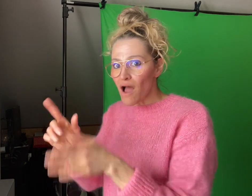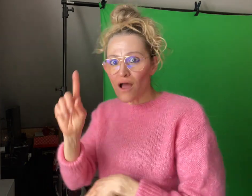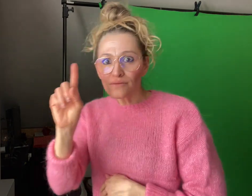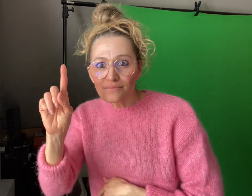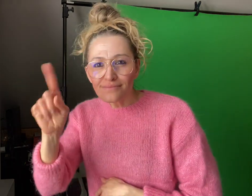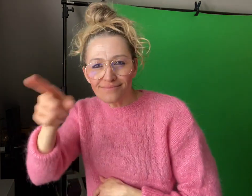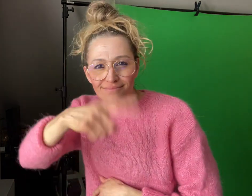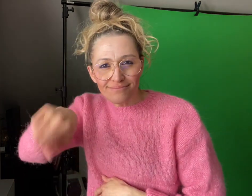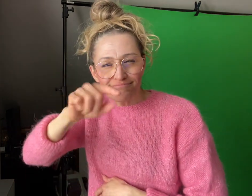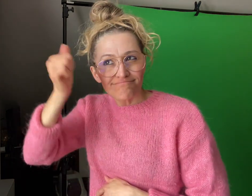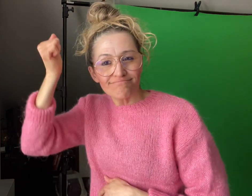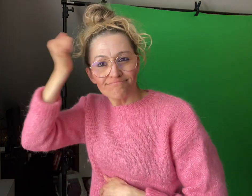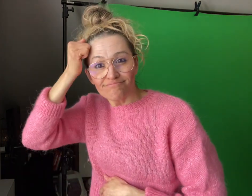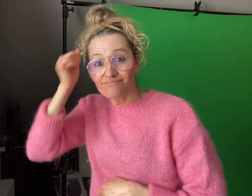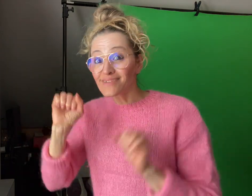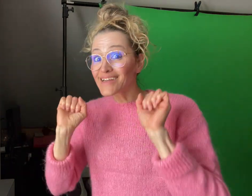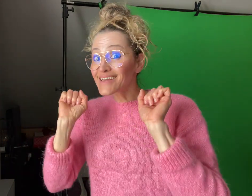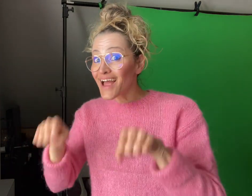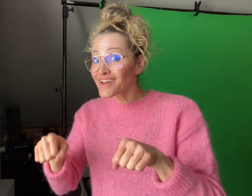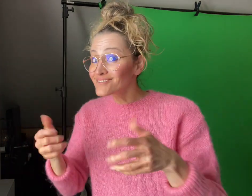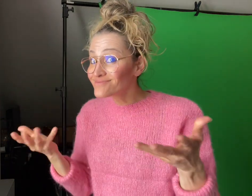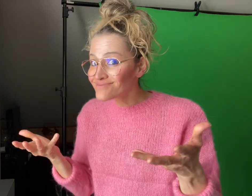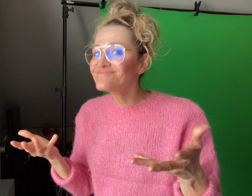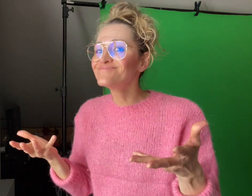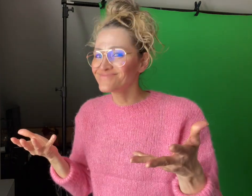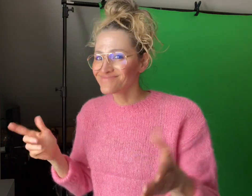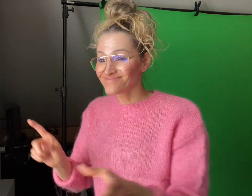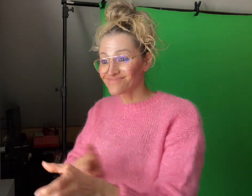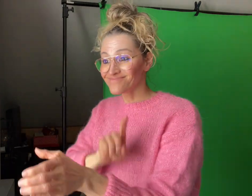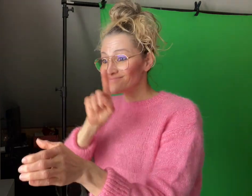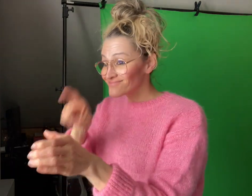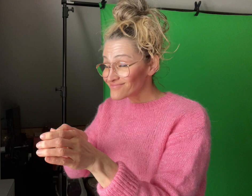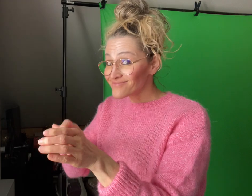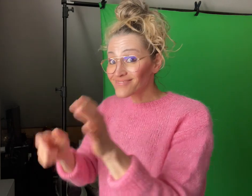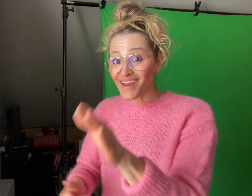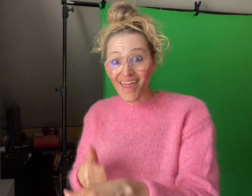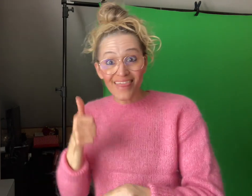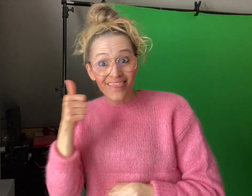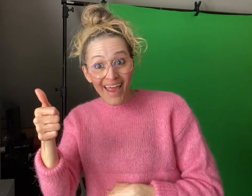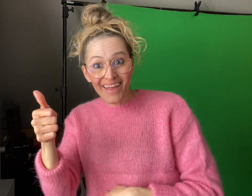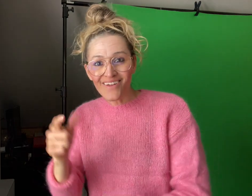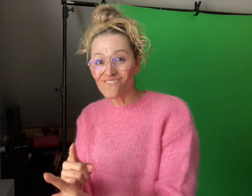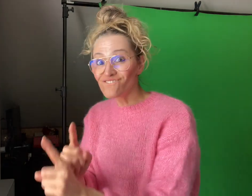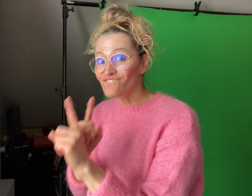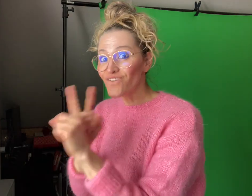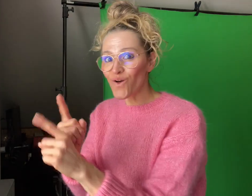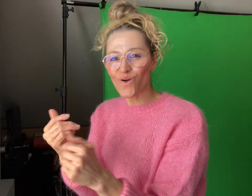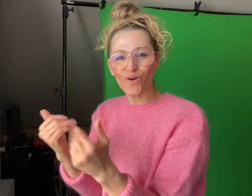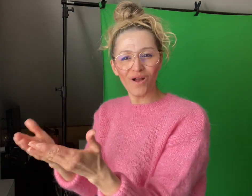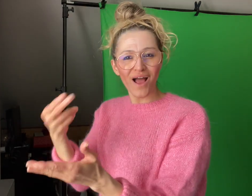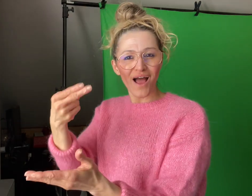Don’t forget to subscribe, like, and follow